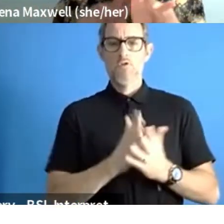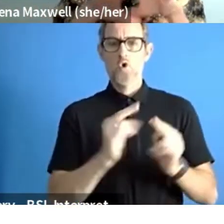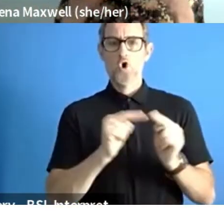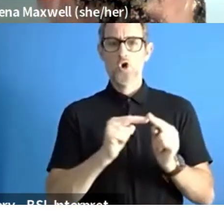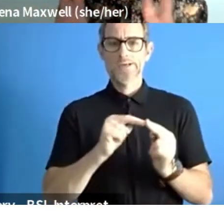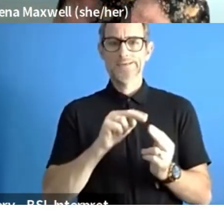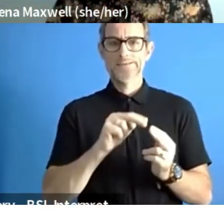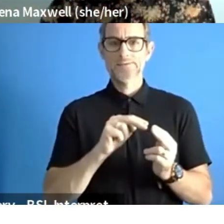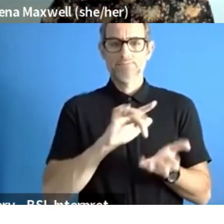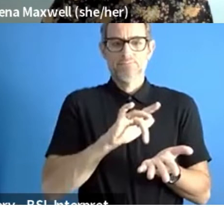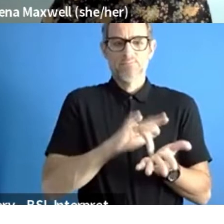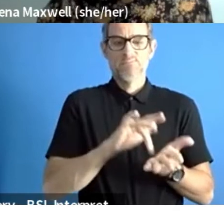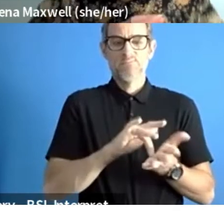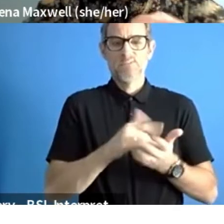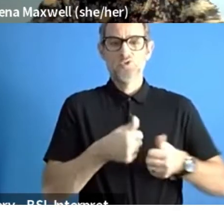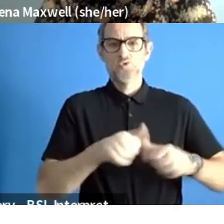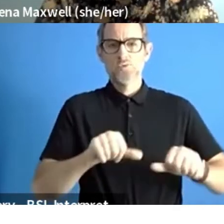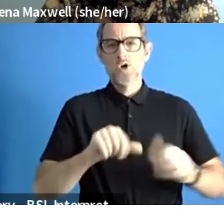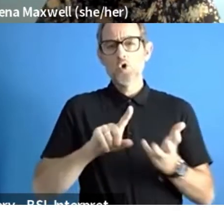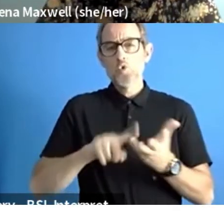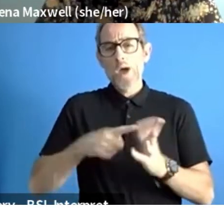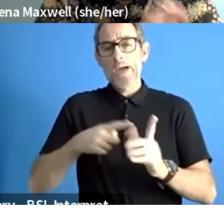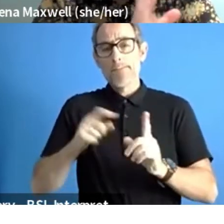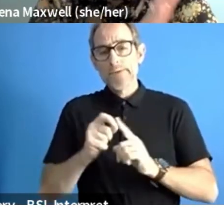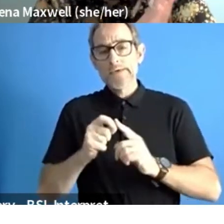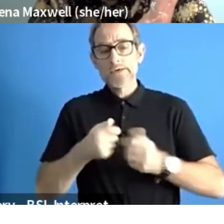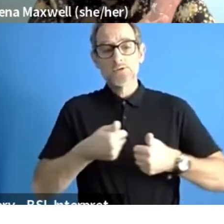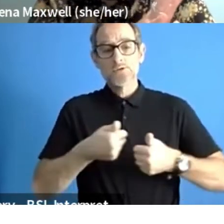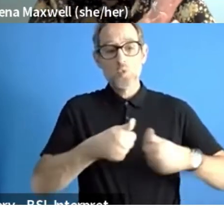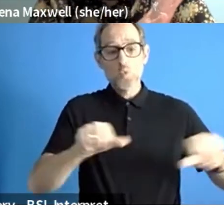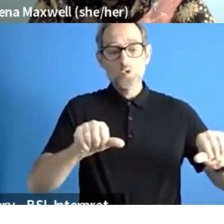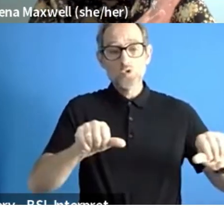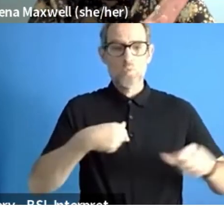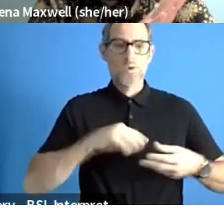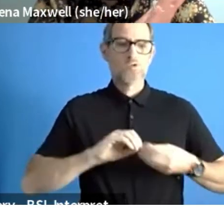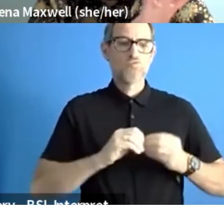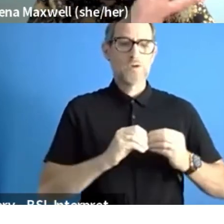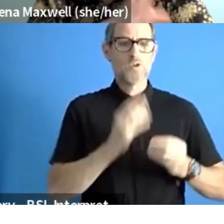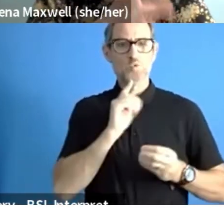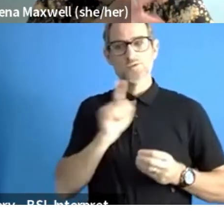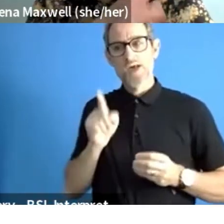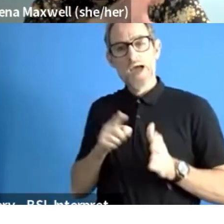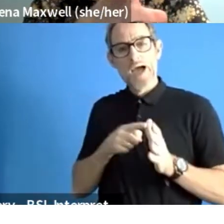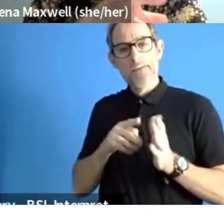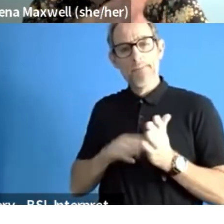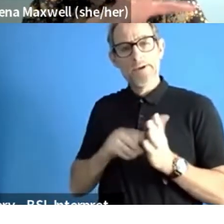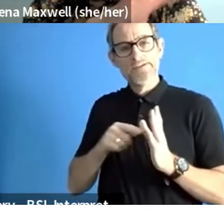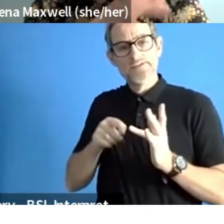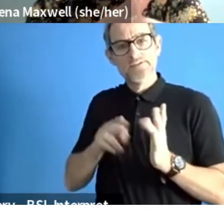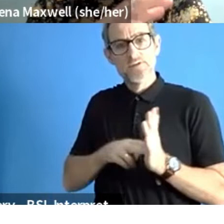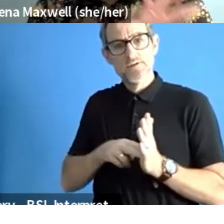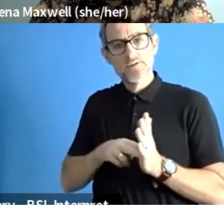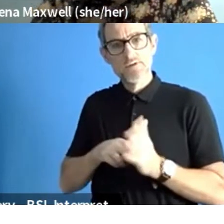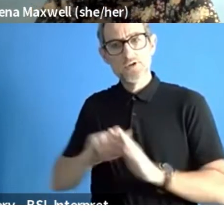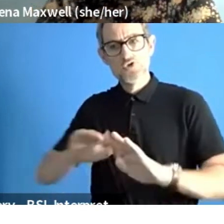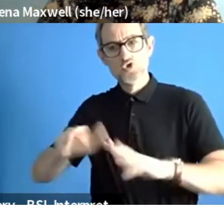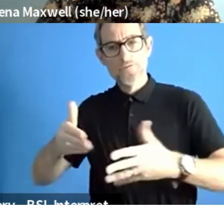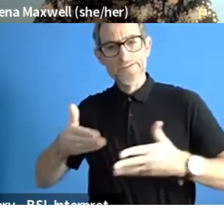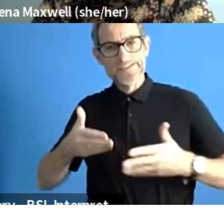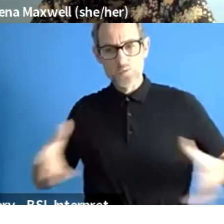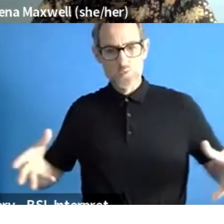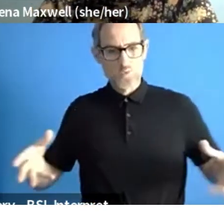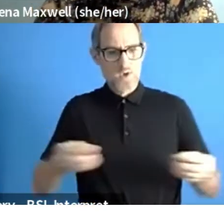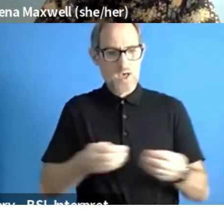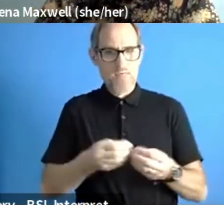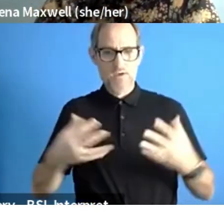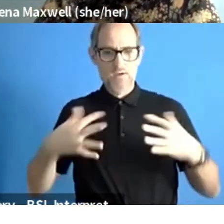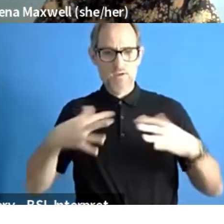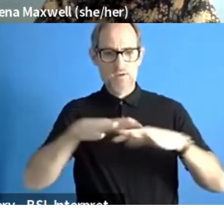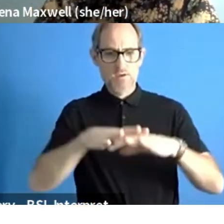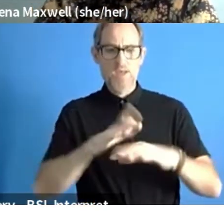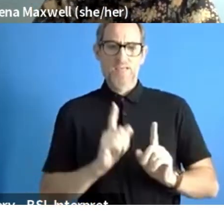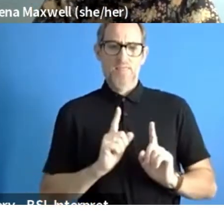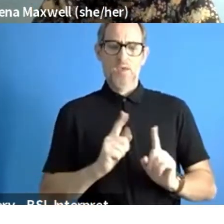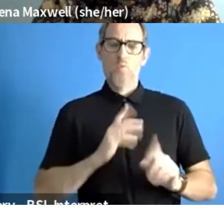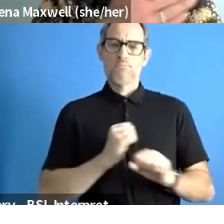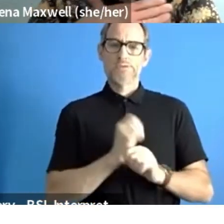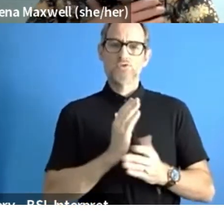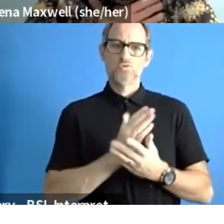this UAP solution is something we created using Amazon services.